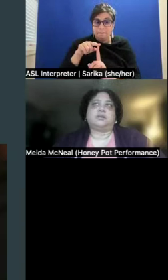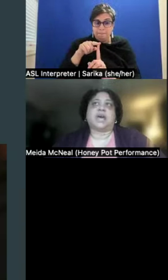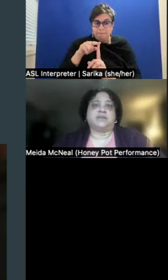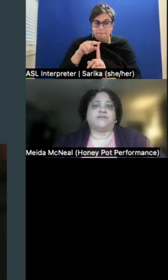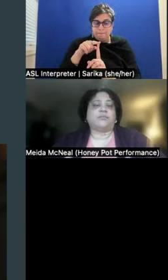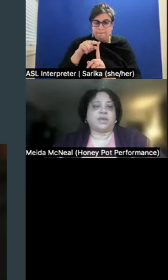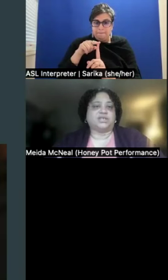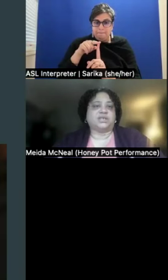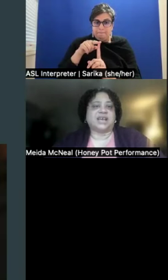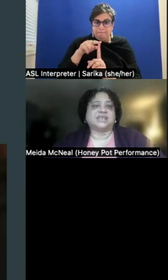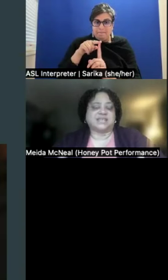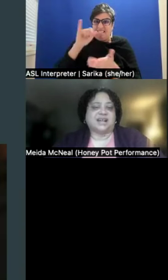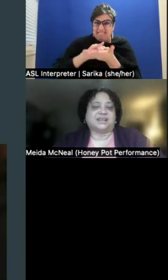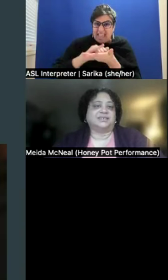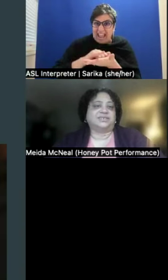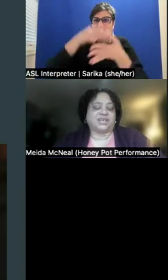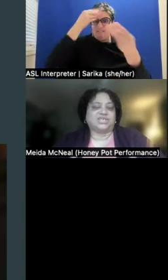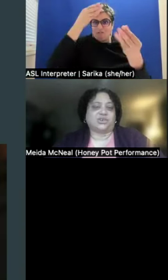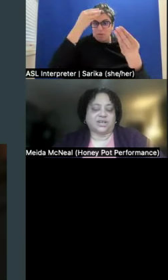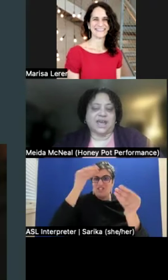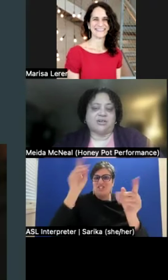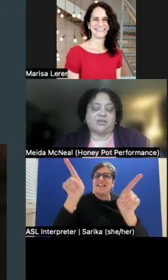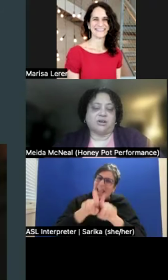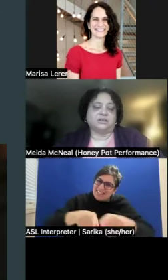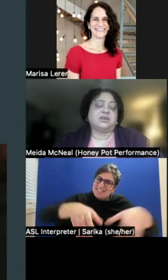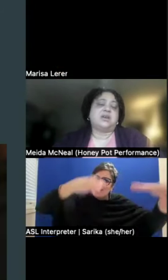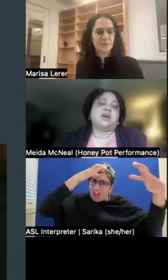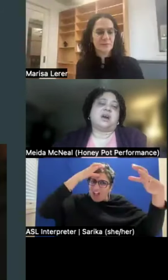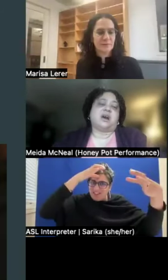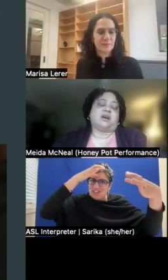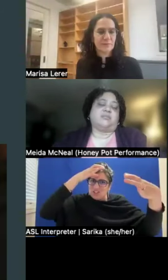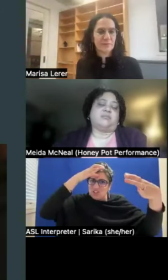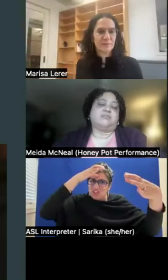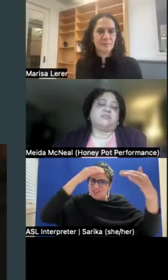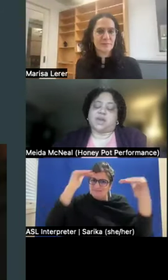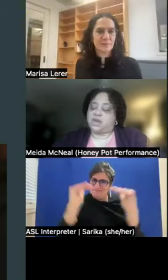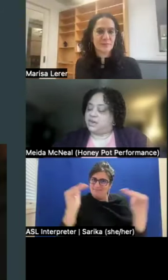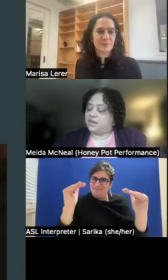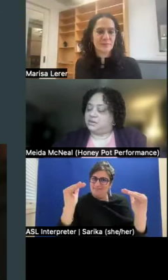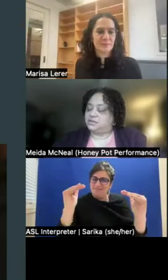that information as knowledge and sharing that on and,